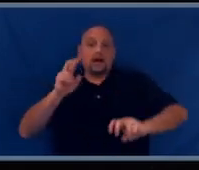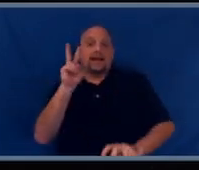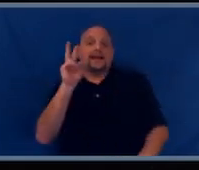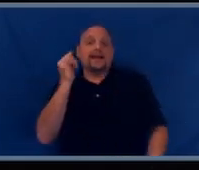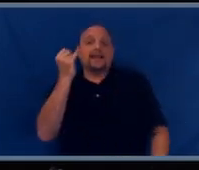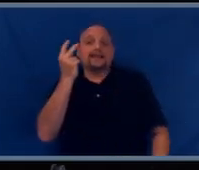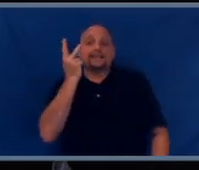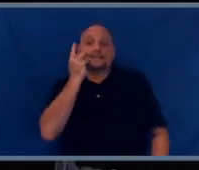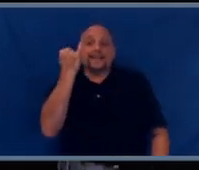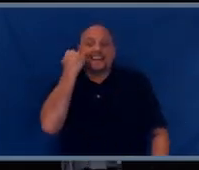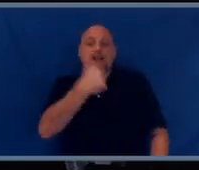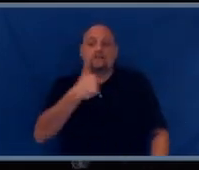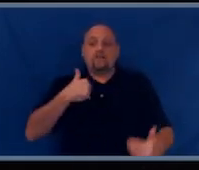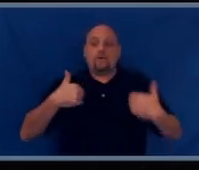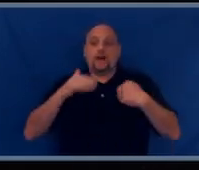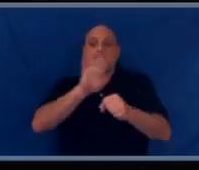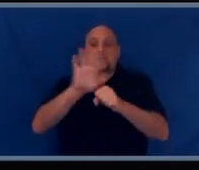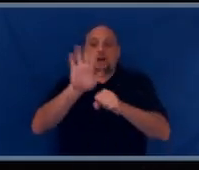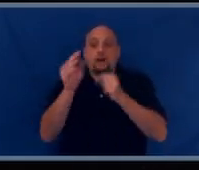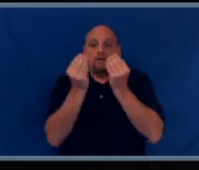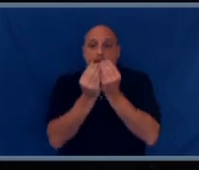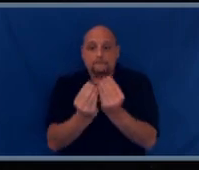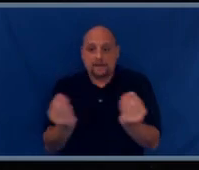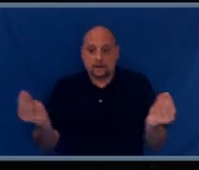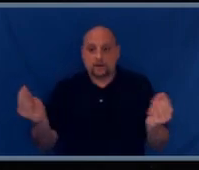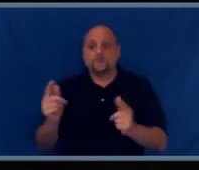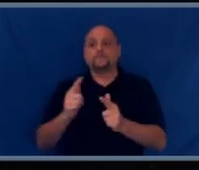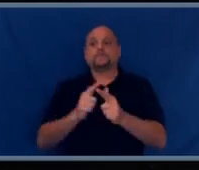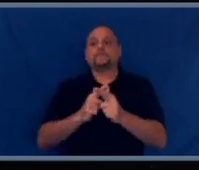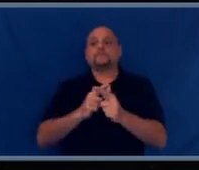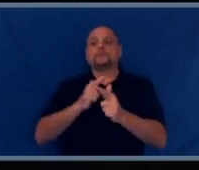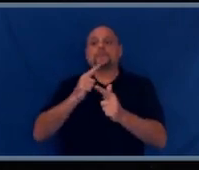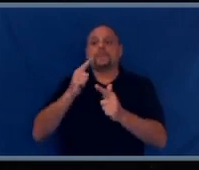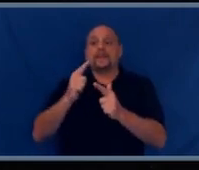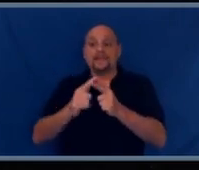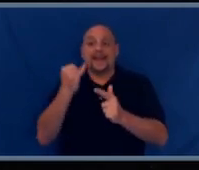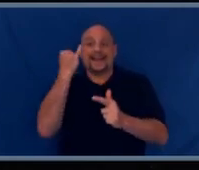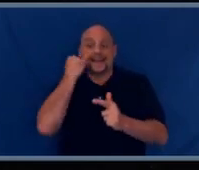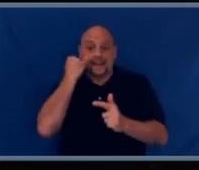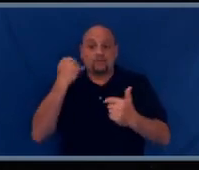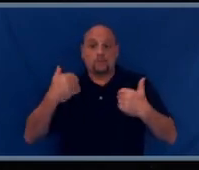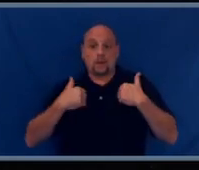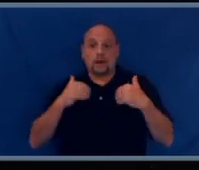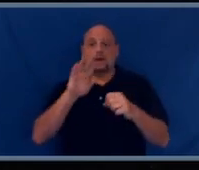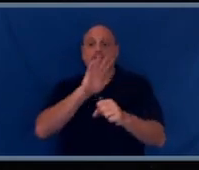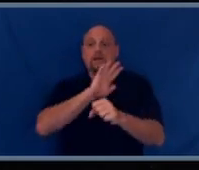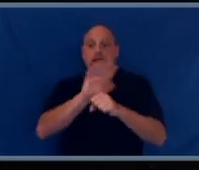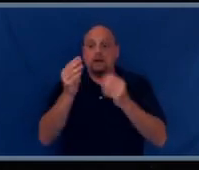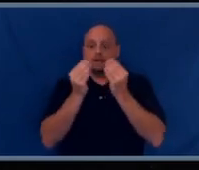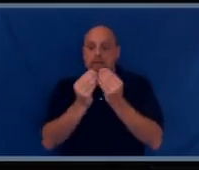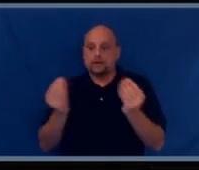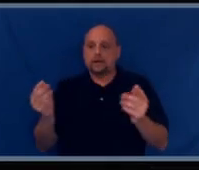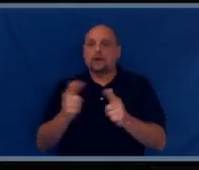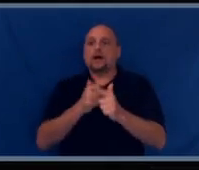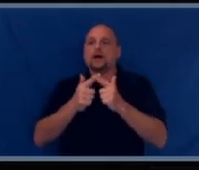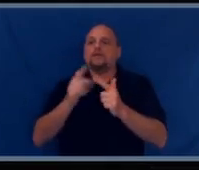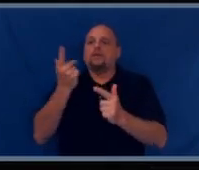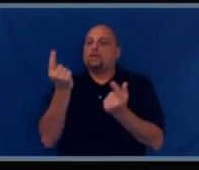NOT THERE'S ENOUGH MATERIAL, AND THEN IF WE DO, WE CAN OPEN UP